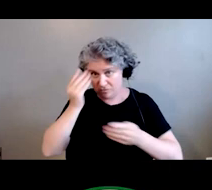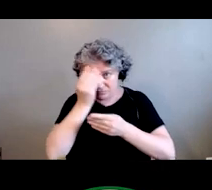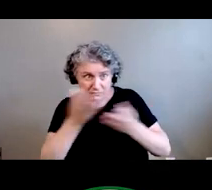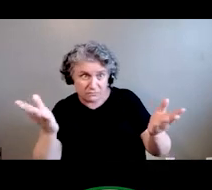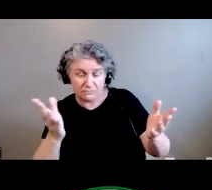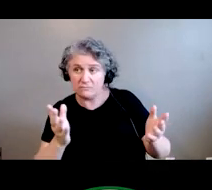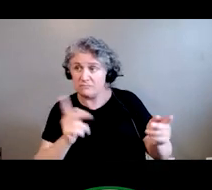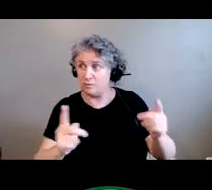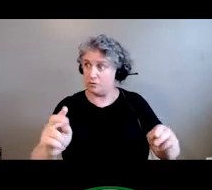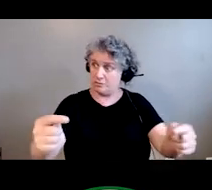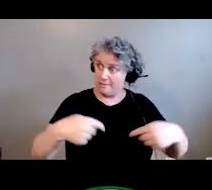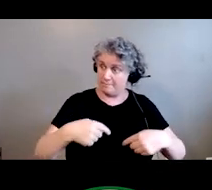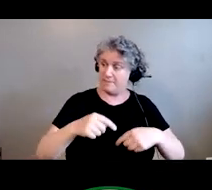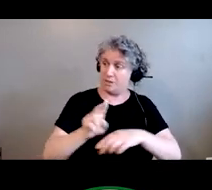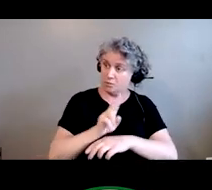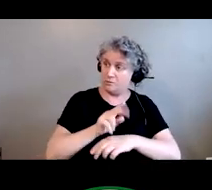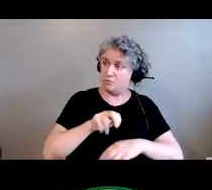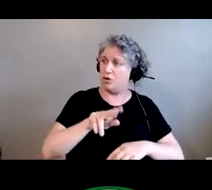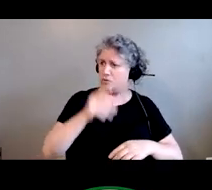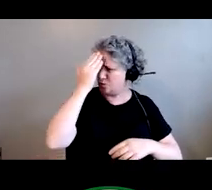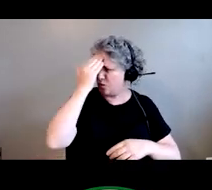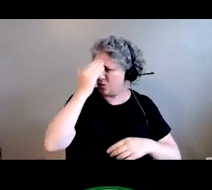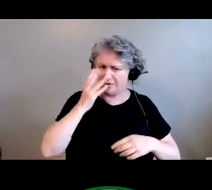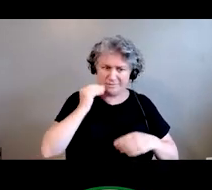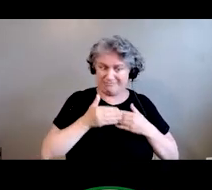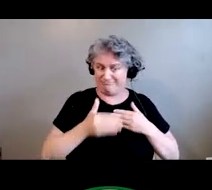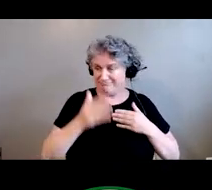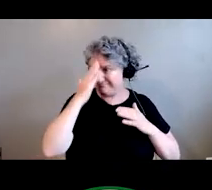The crazier the world gets, the more we all need to, you know, protect our mental health